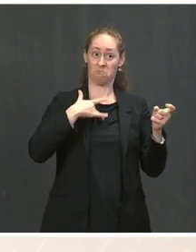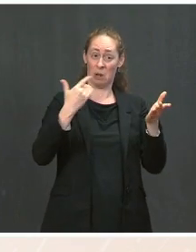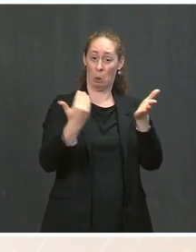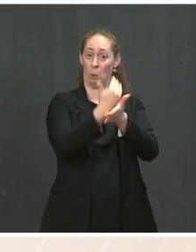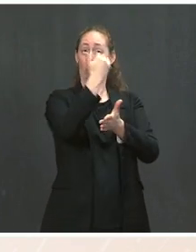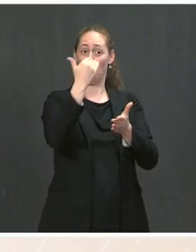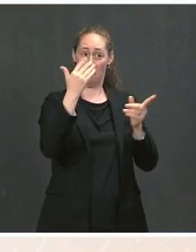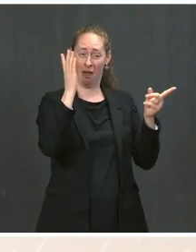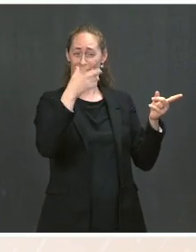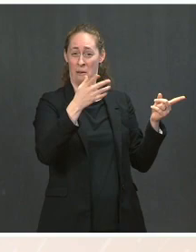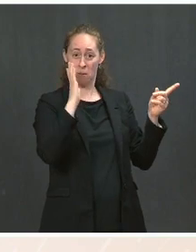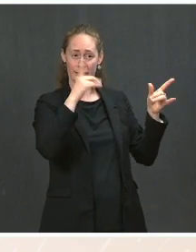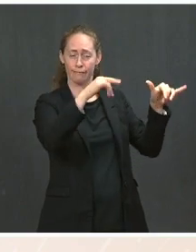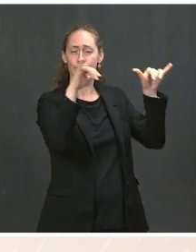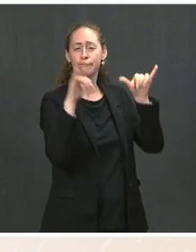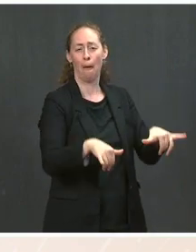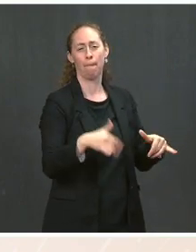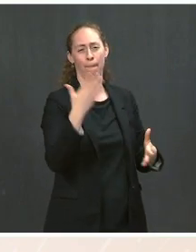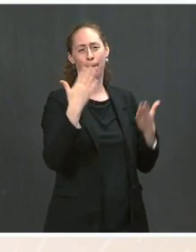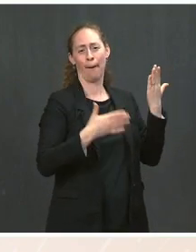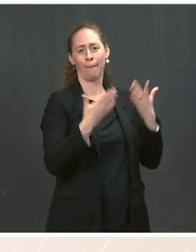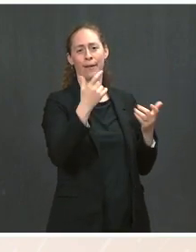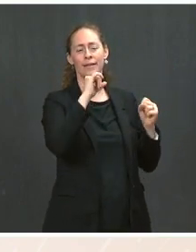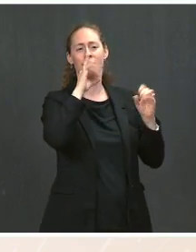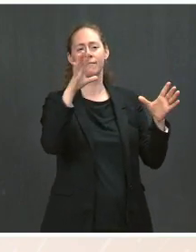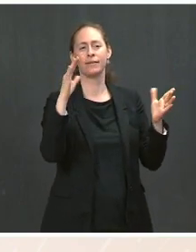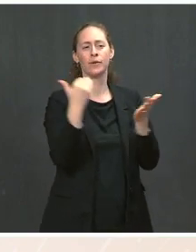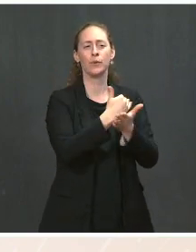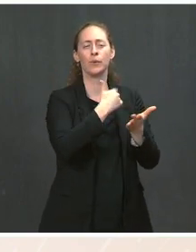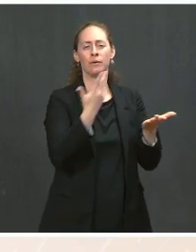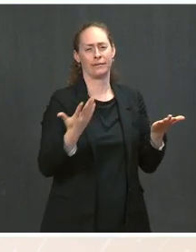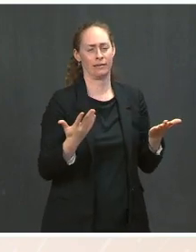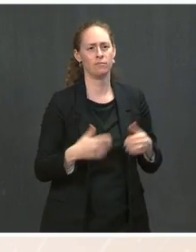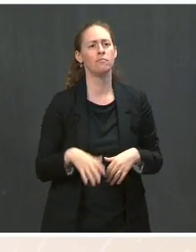Ms. Psaki: Well, first, I would say, Peter, that our objective here is not to escalate;